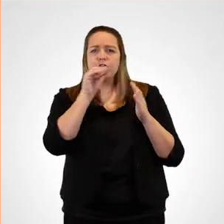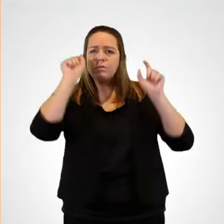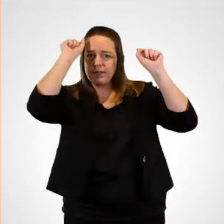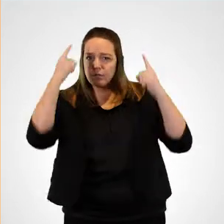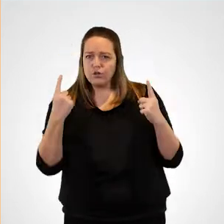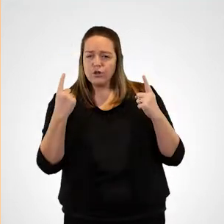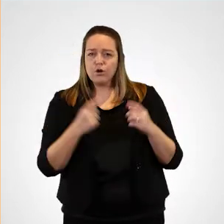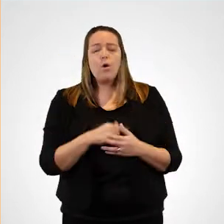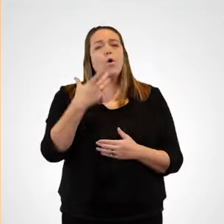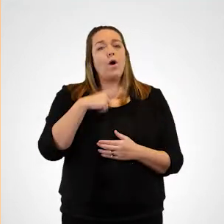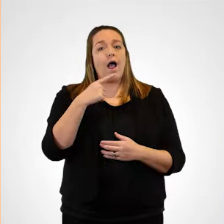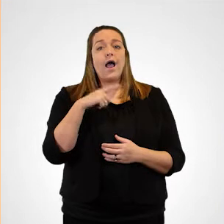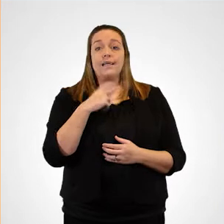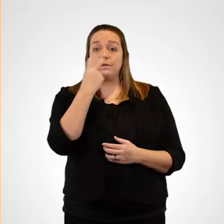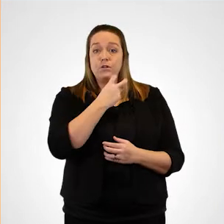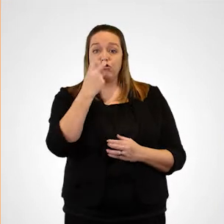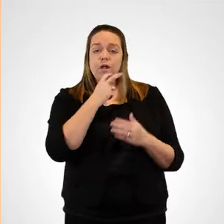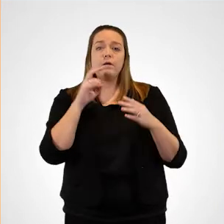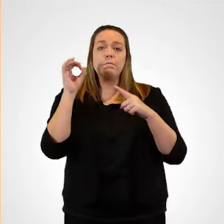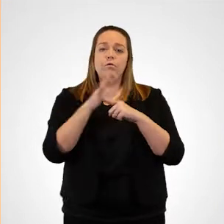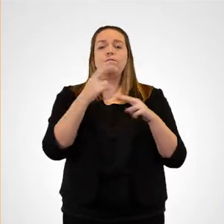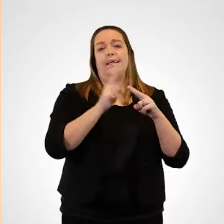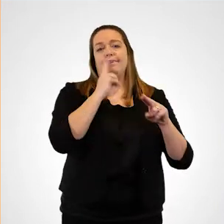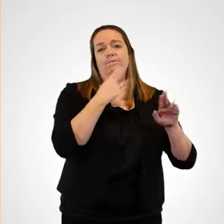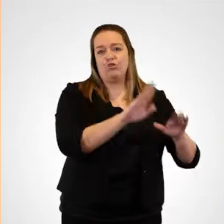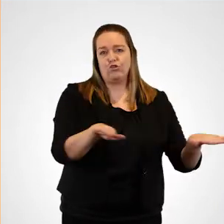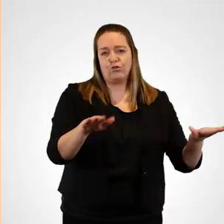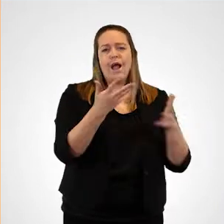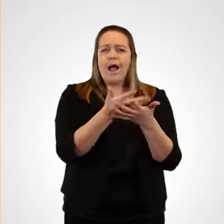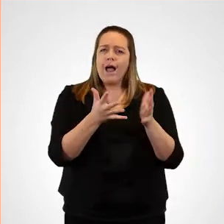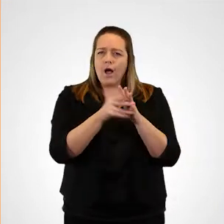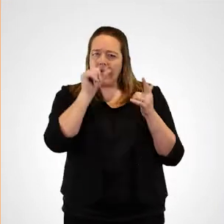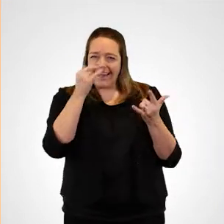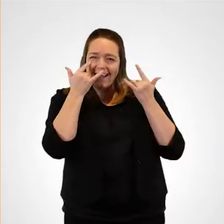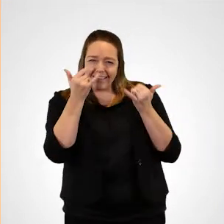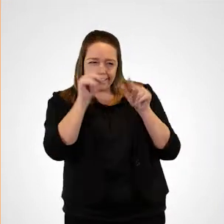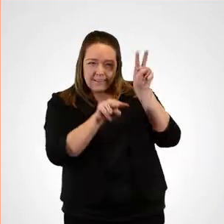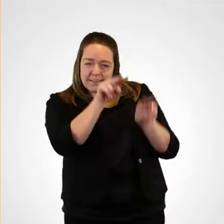might be particularly important for deaf children, how we might assess it, and then right at the end